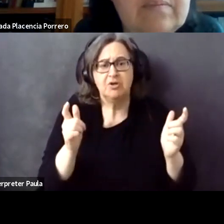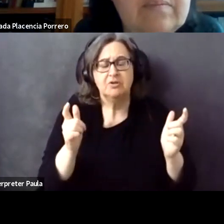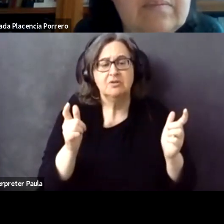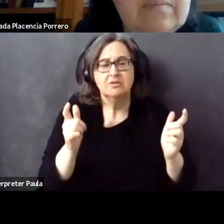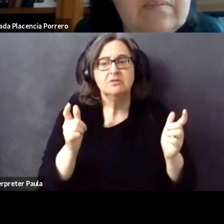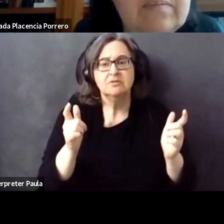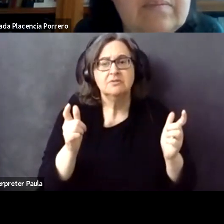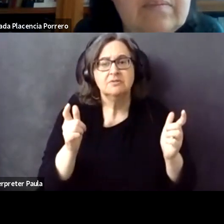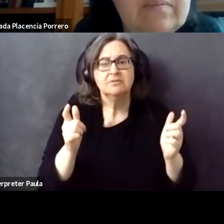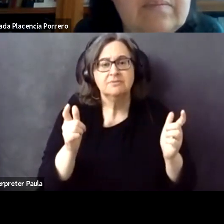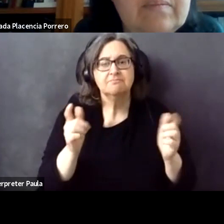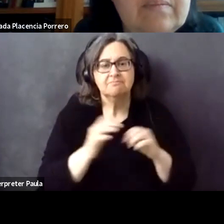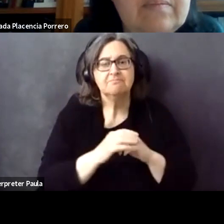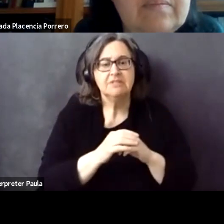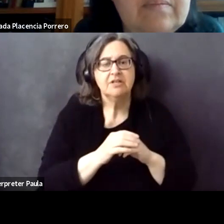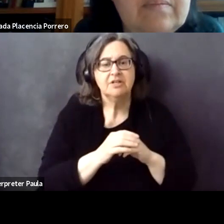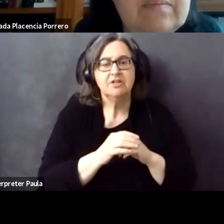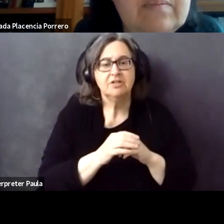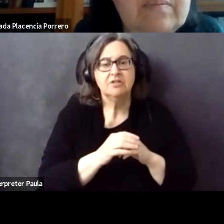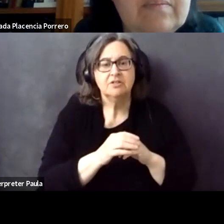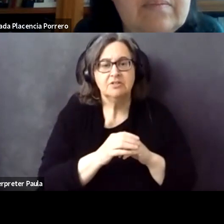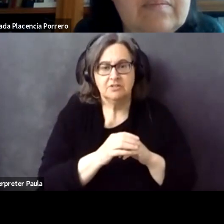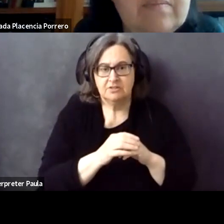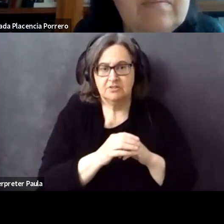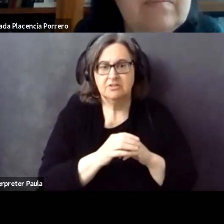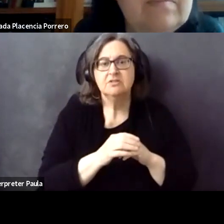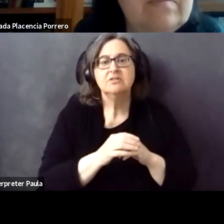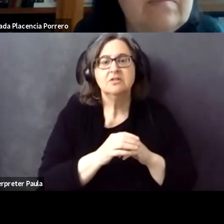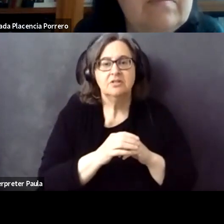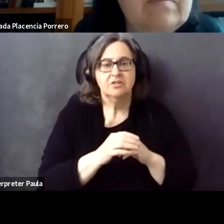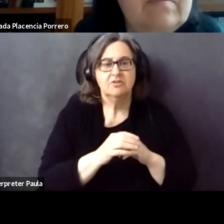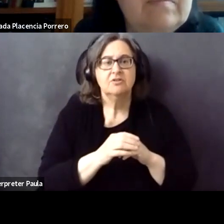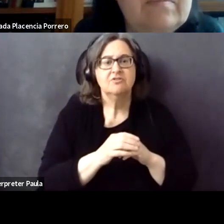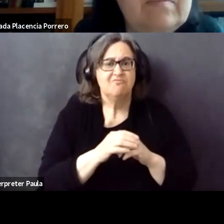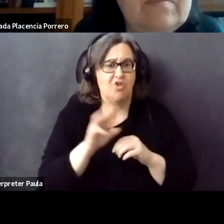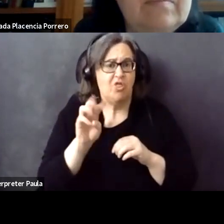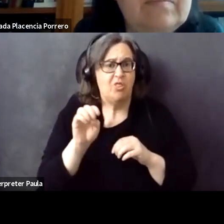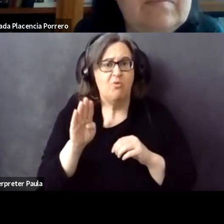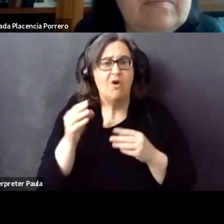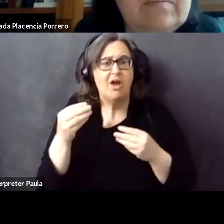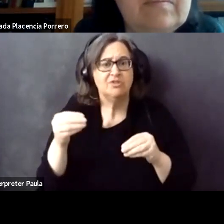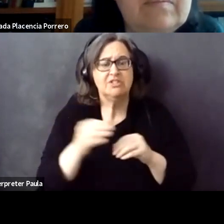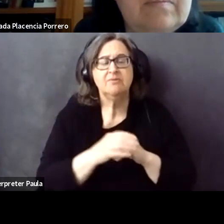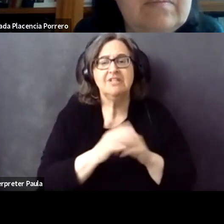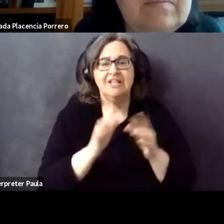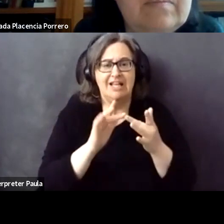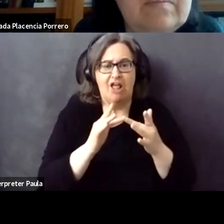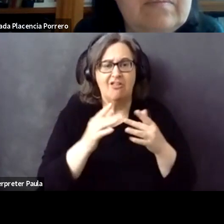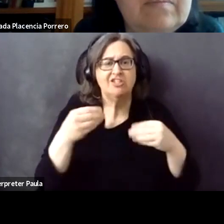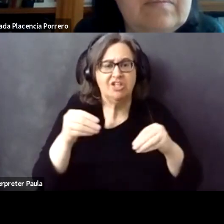E-commerce. As I said, we represent some 100,000 web shops, small, big and very big web shops, so